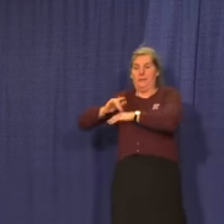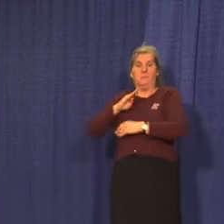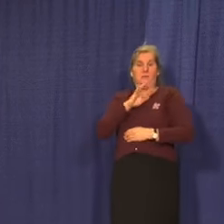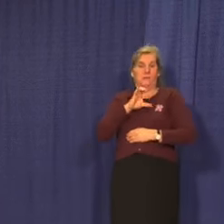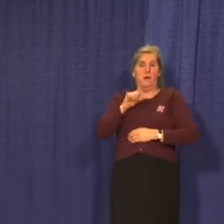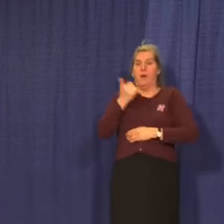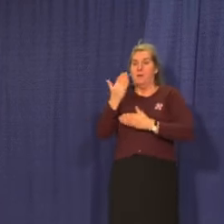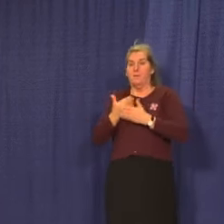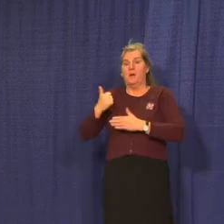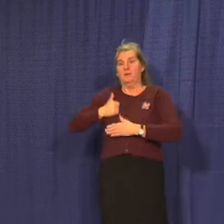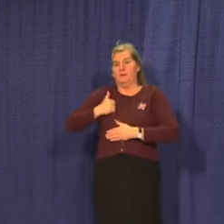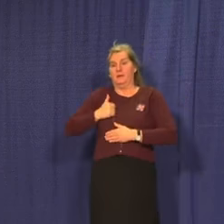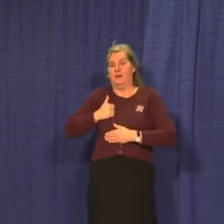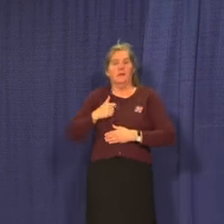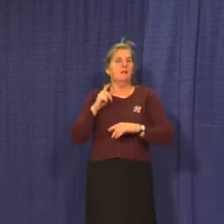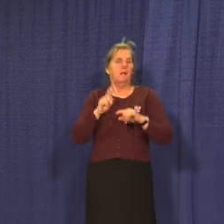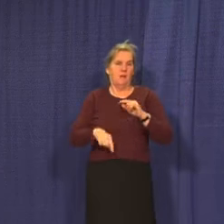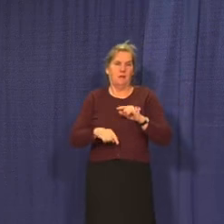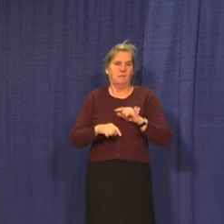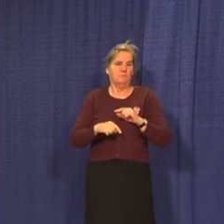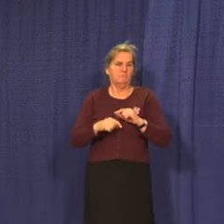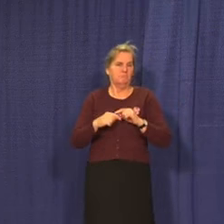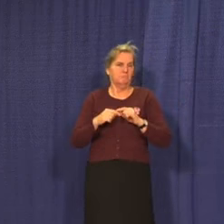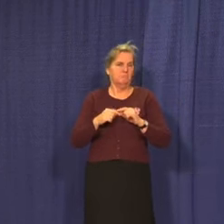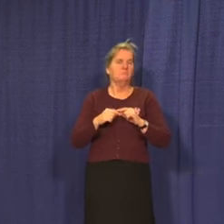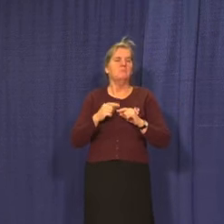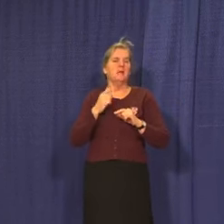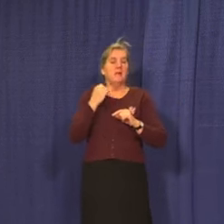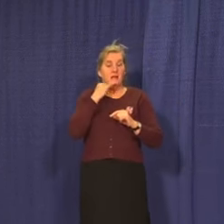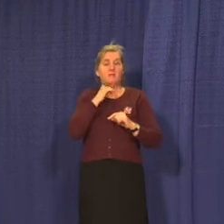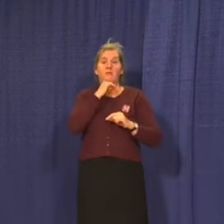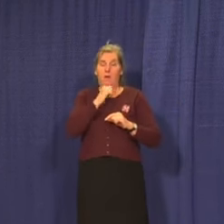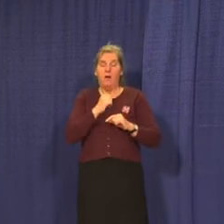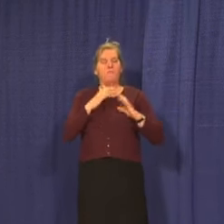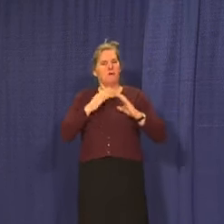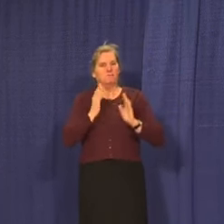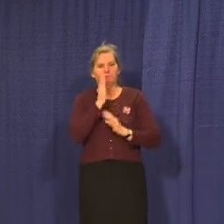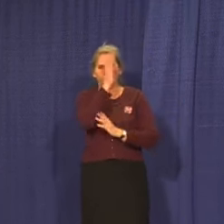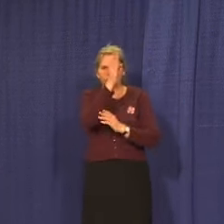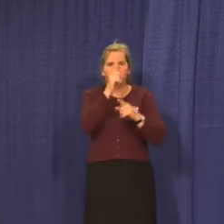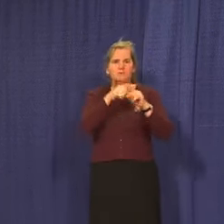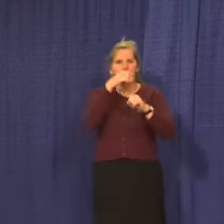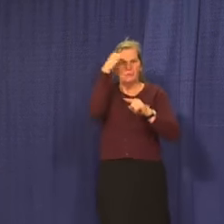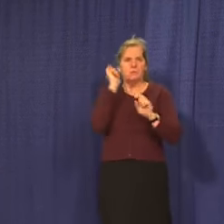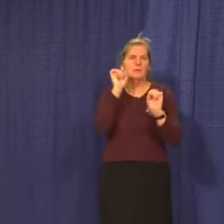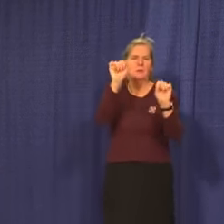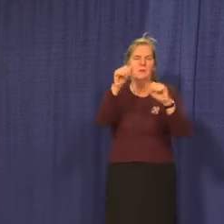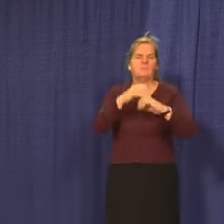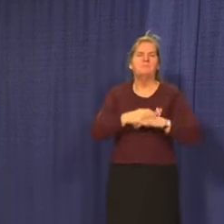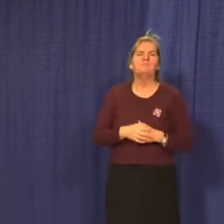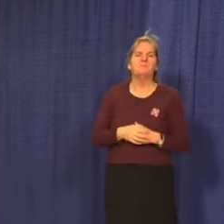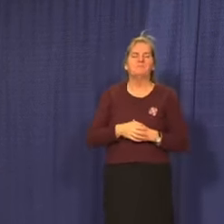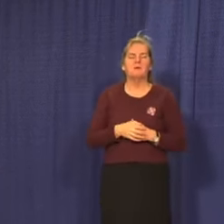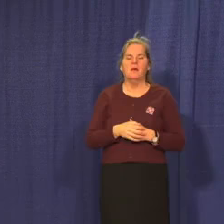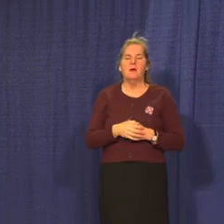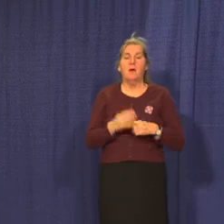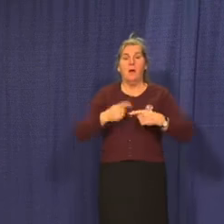CANADA IN THE PREVIOUS 14 DAYS. WE ARE EVALUATING CURRENT BORDER ENFORCEMENT EFFORTS TO CONSIDER